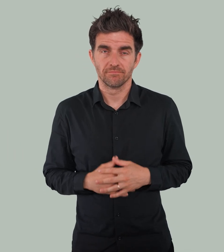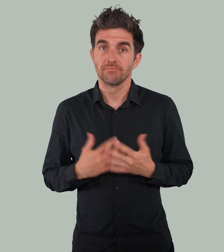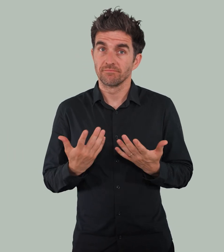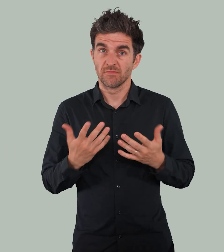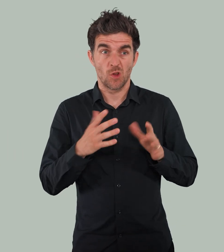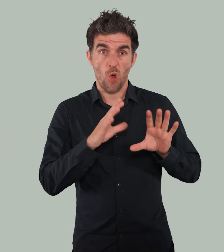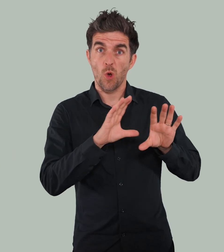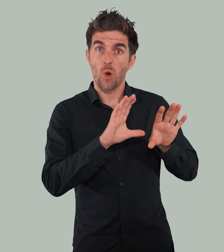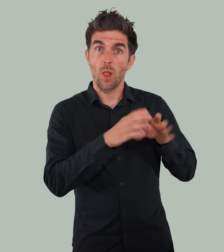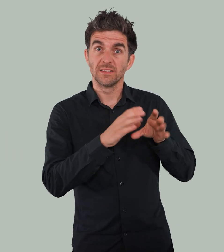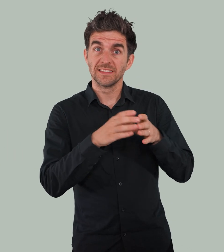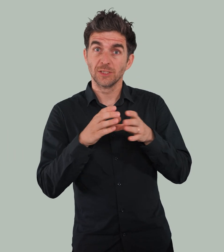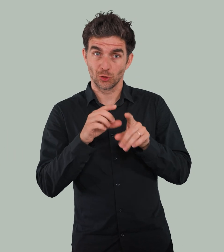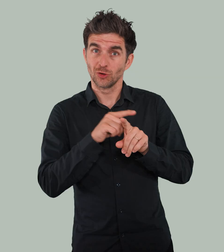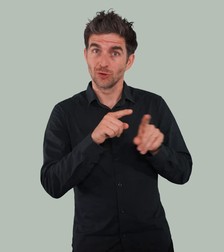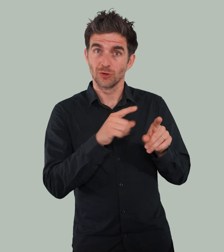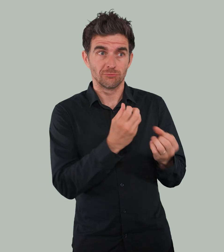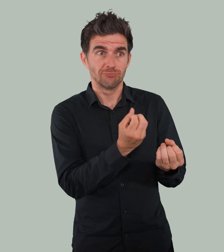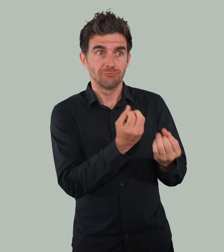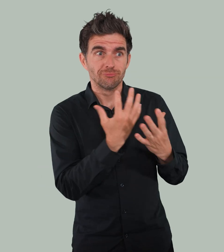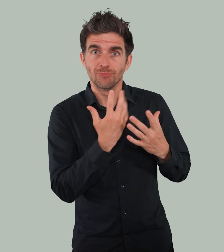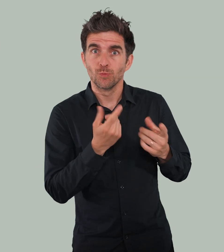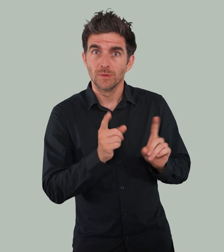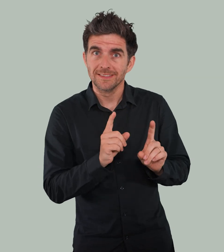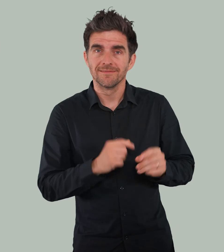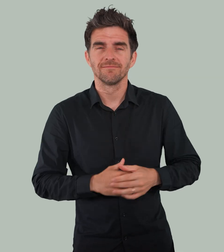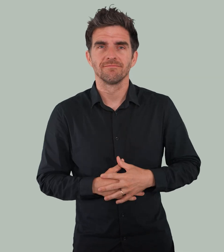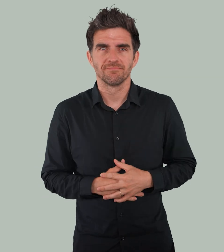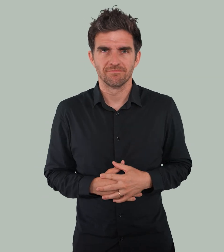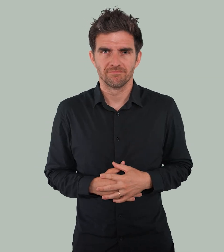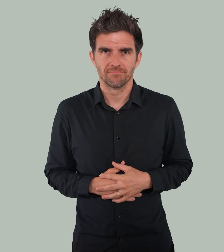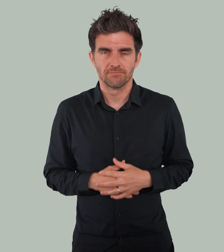Organisational responses